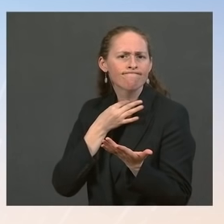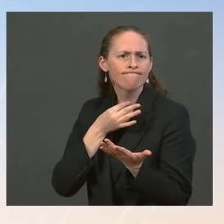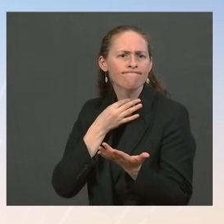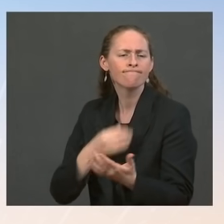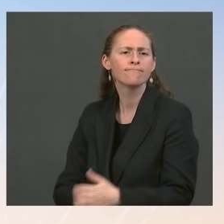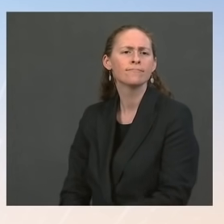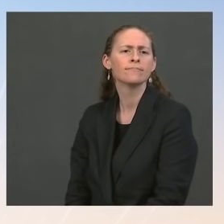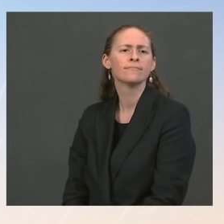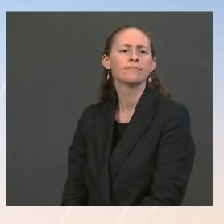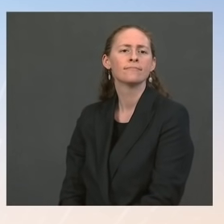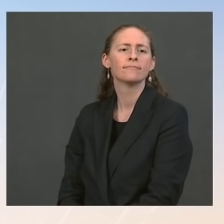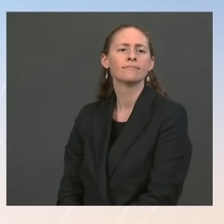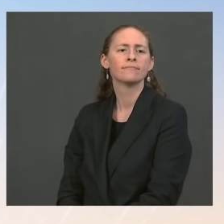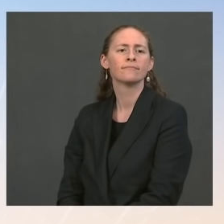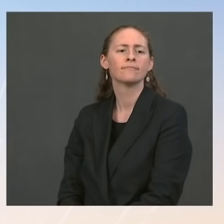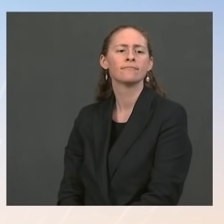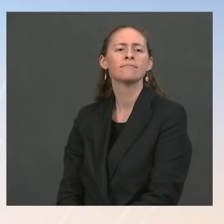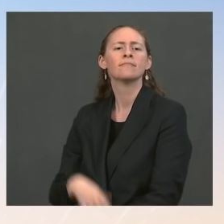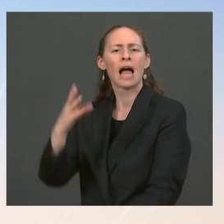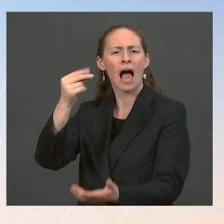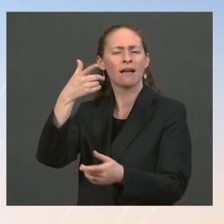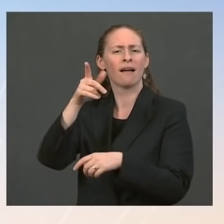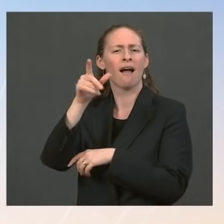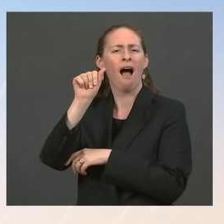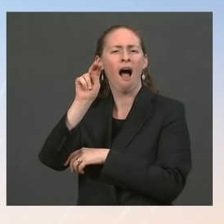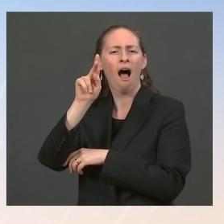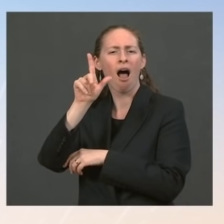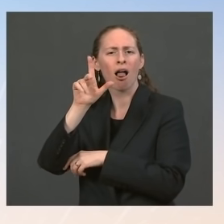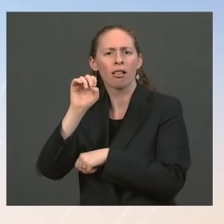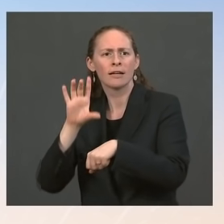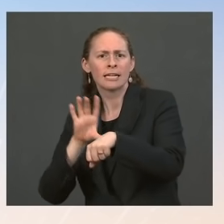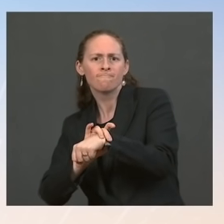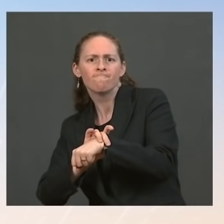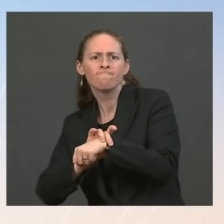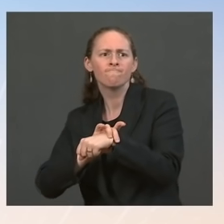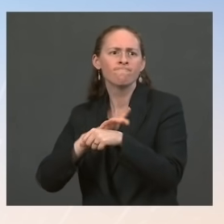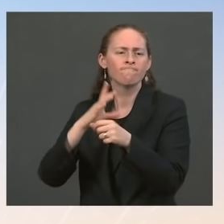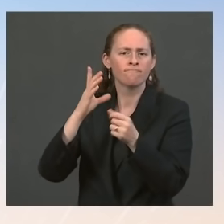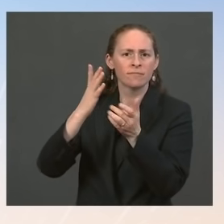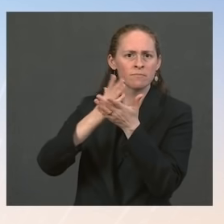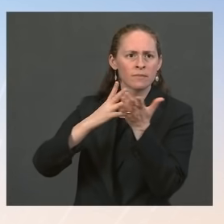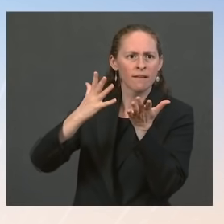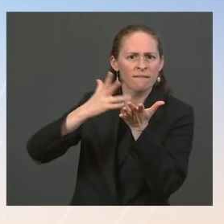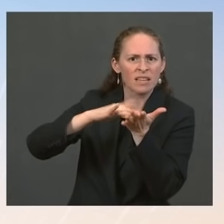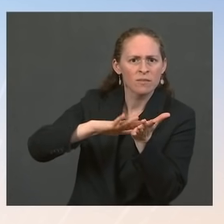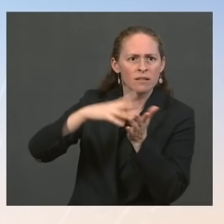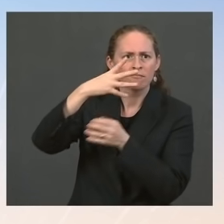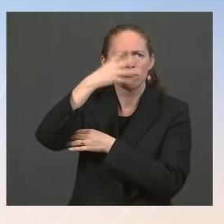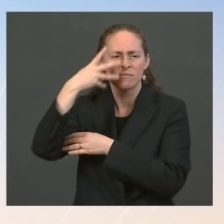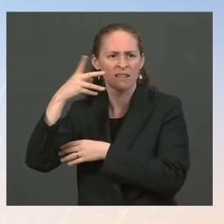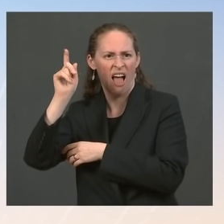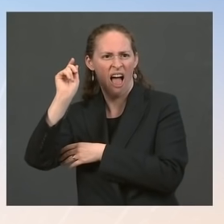such as ankle bracelets and biometrics, that some of these folks are being outfitted with as they await their court date.